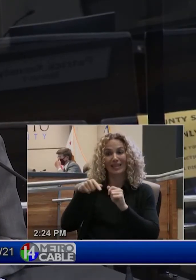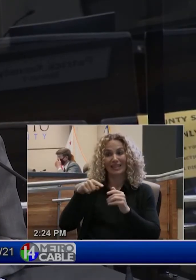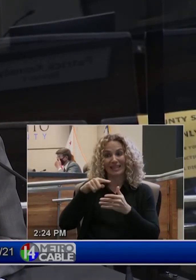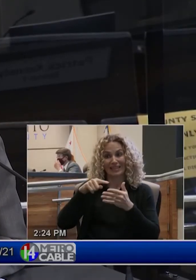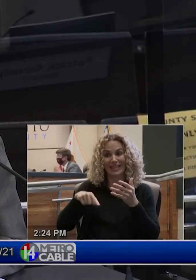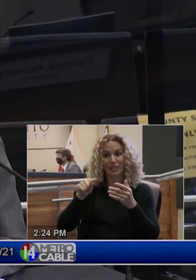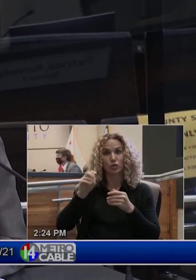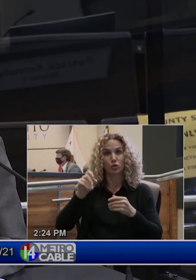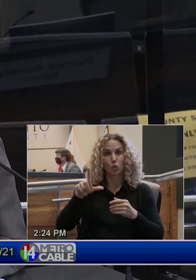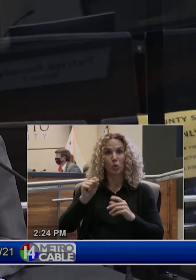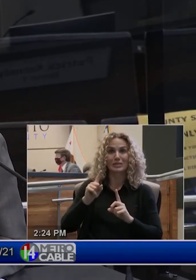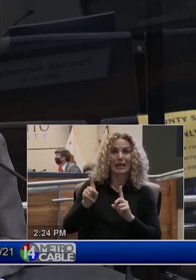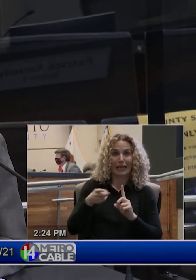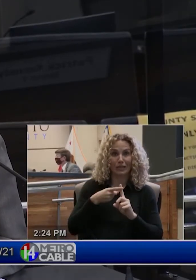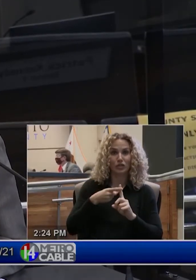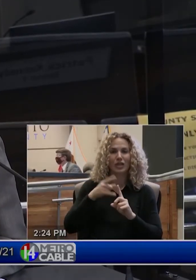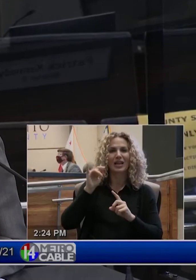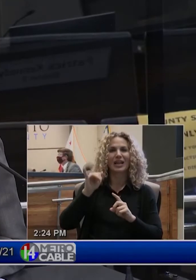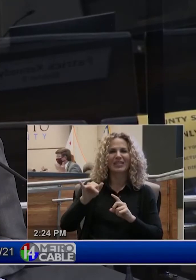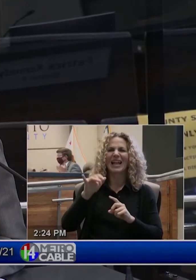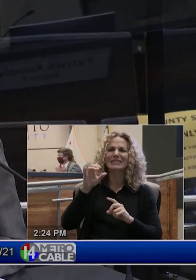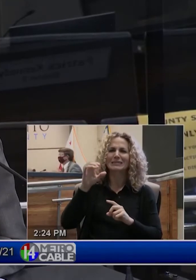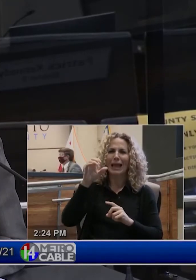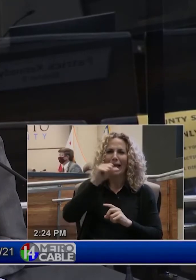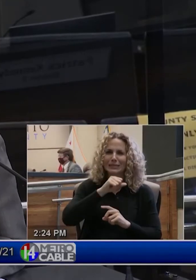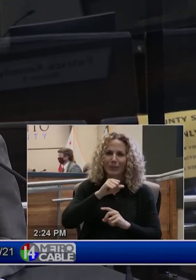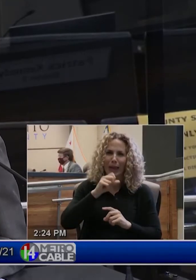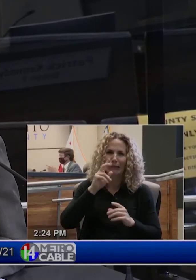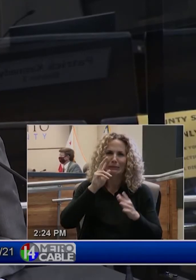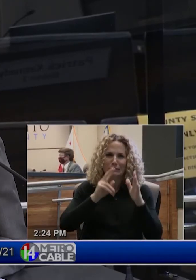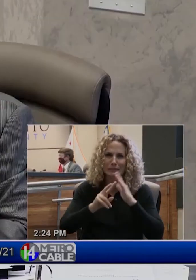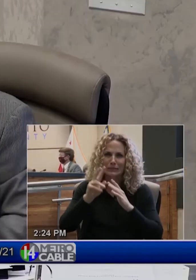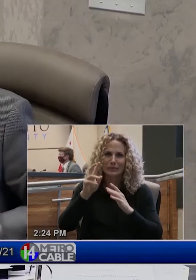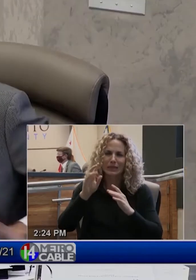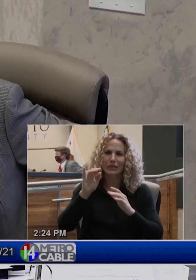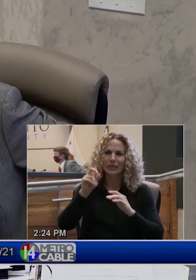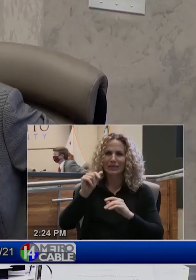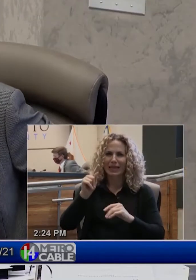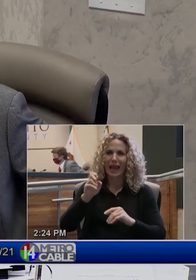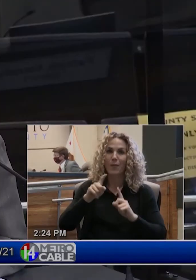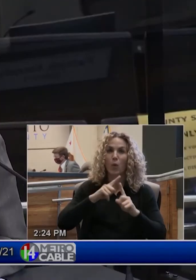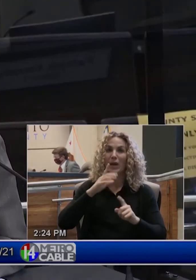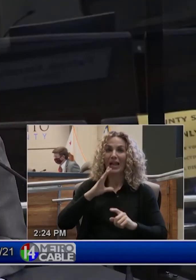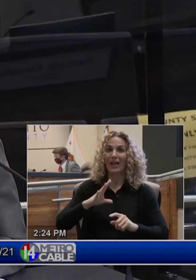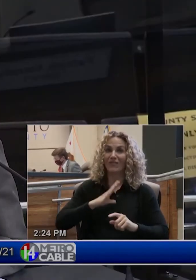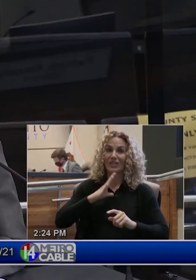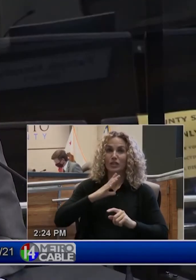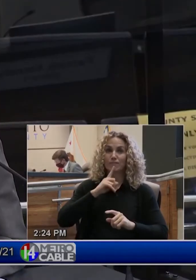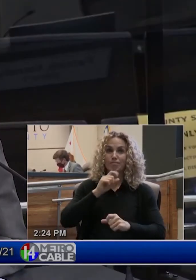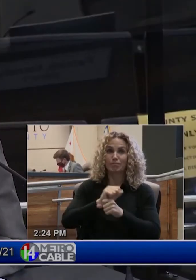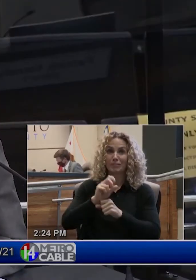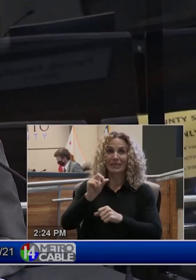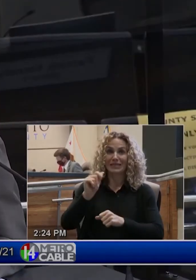DAY AVAILABLE? >> WE THE IT THE ESTIMATED DATA WE THE IT THE ESTIMATED DATA AND THAT WILL BE IN OCTOBER?